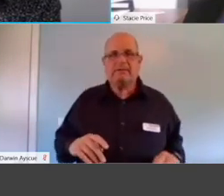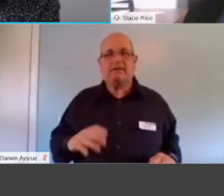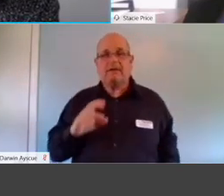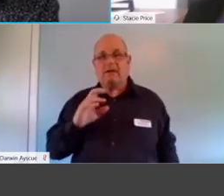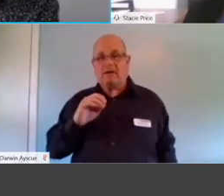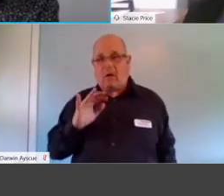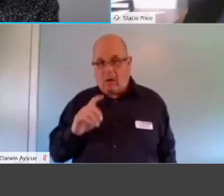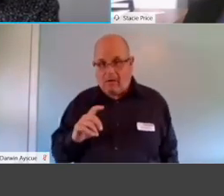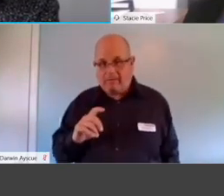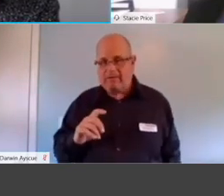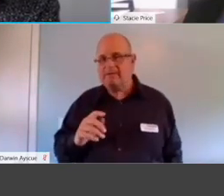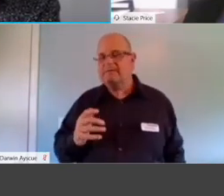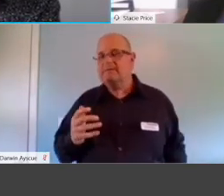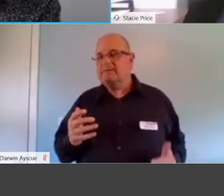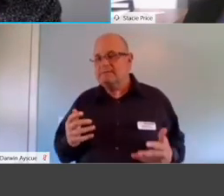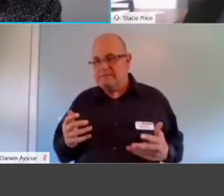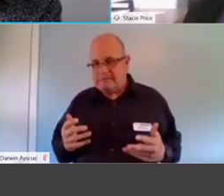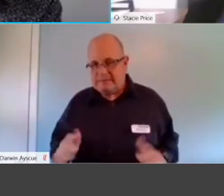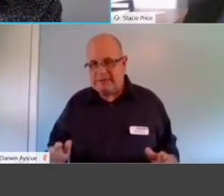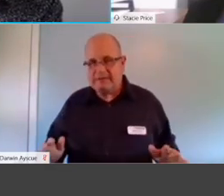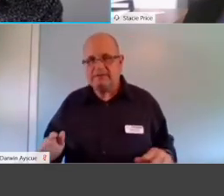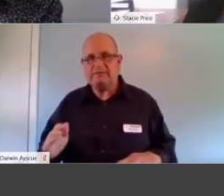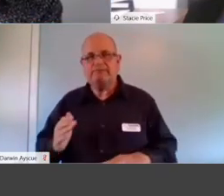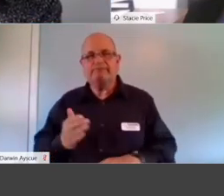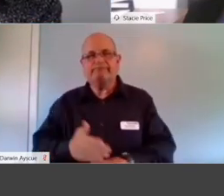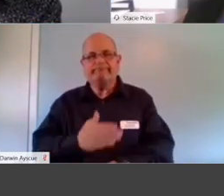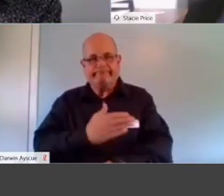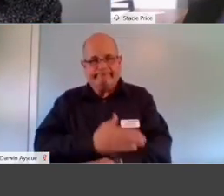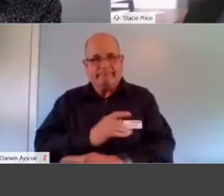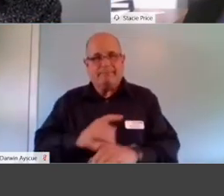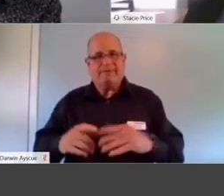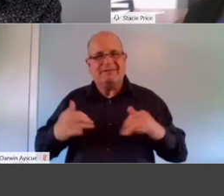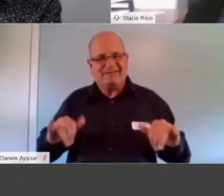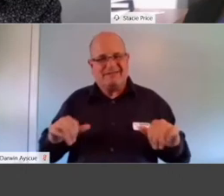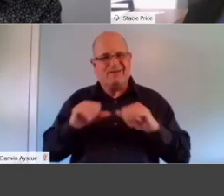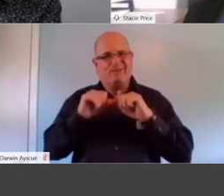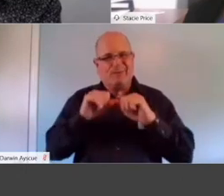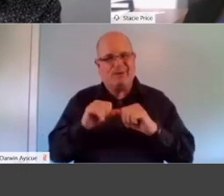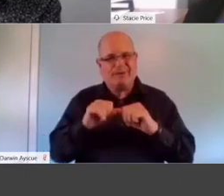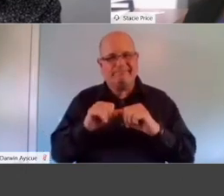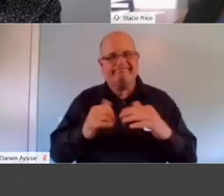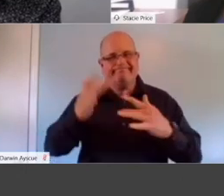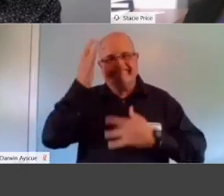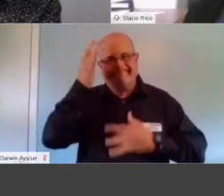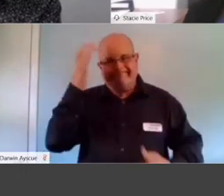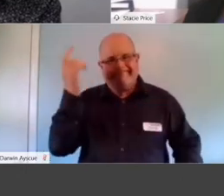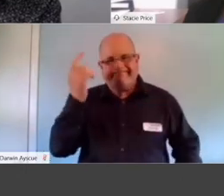are ‑‑ let's say they have some permanent impairment or like they can't wear their mask